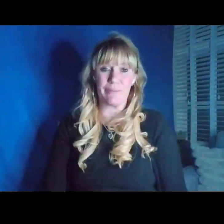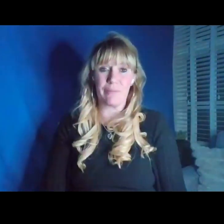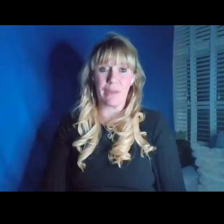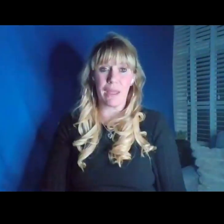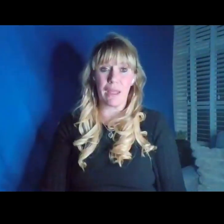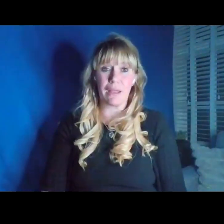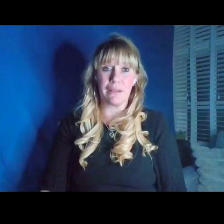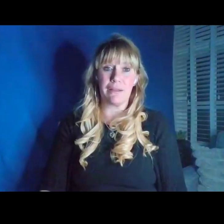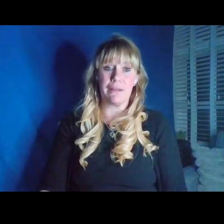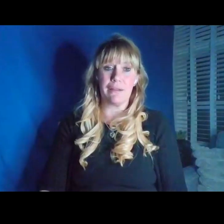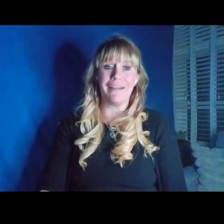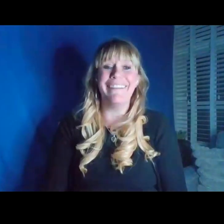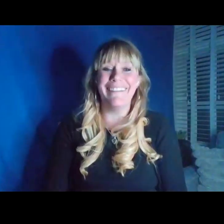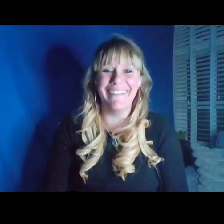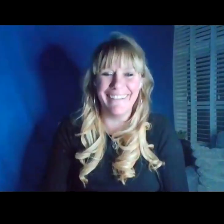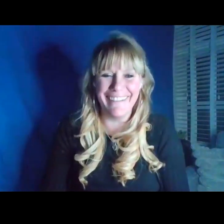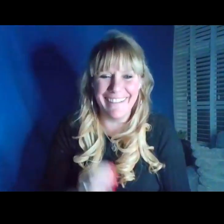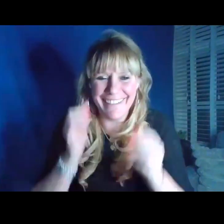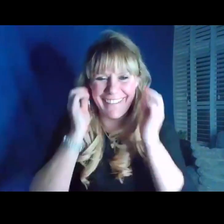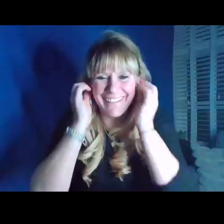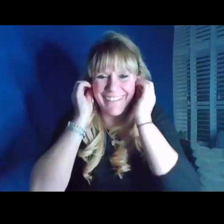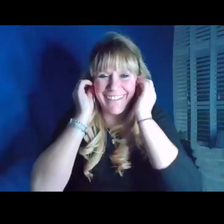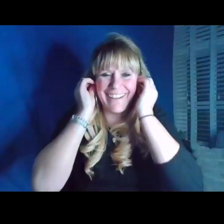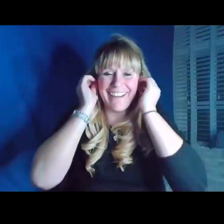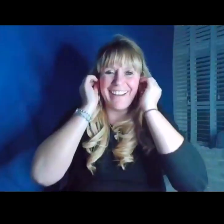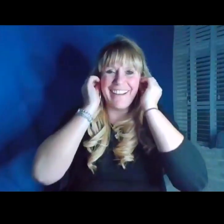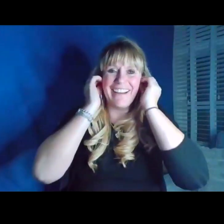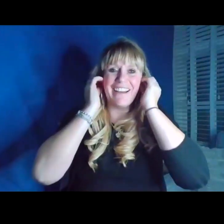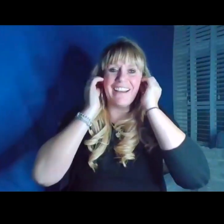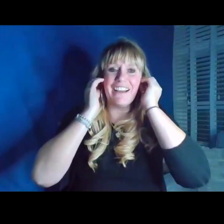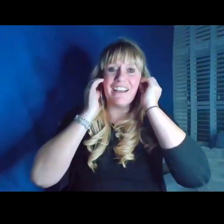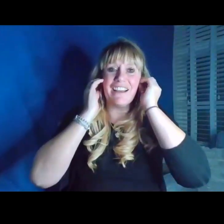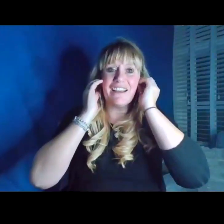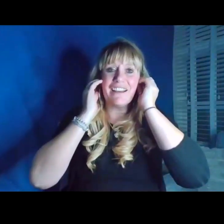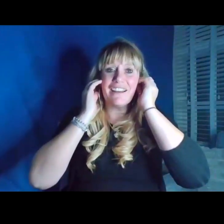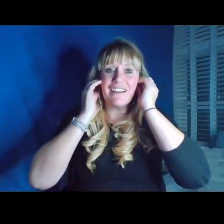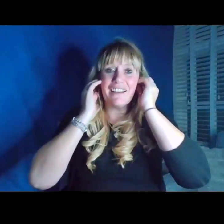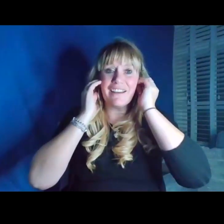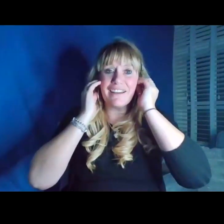for signing that so brilliantly, can you just remind me what the word 'dyke' is?